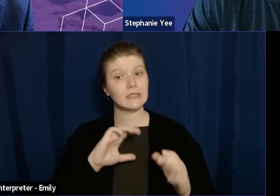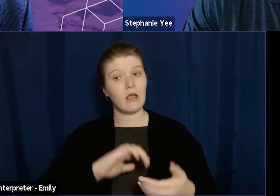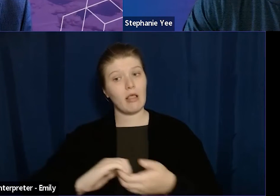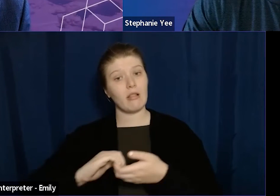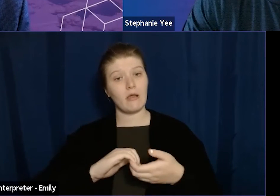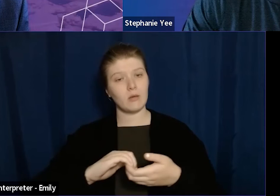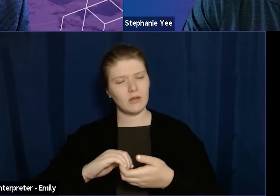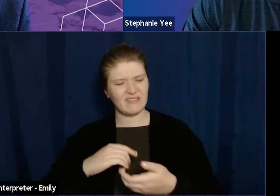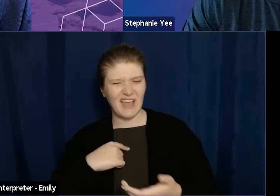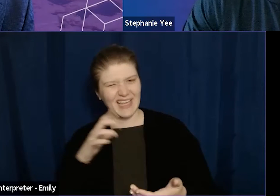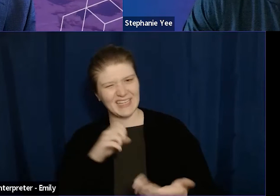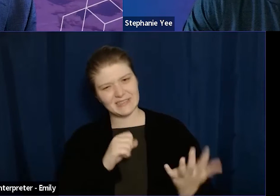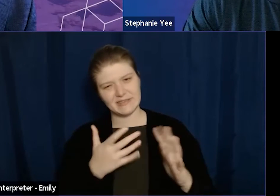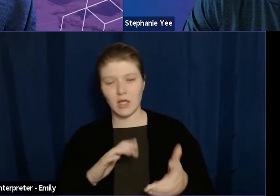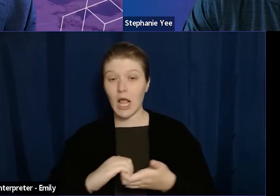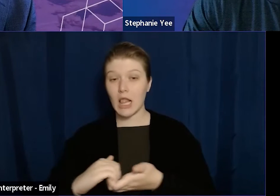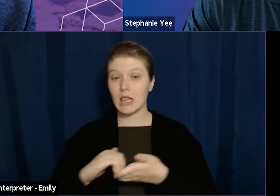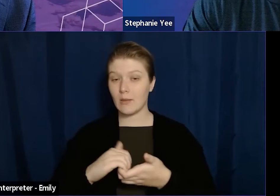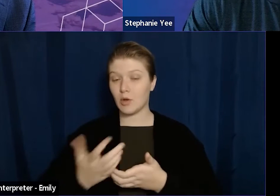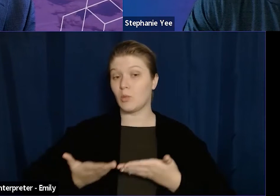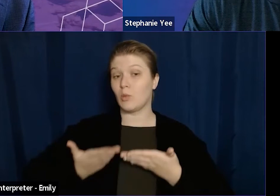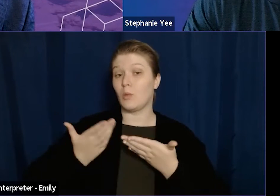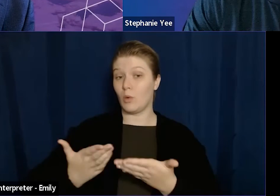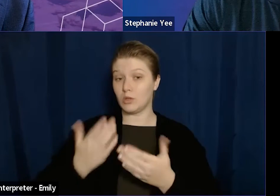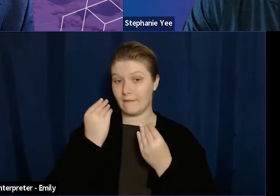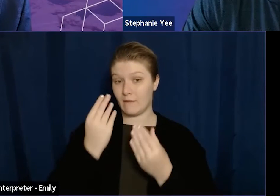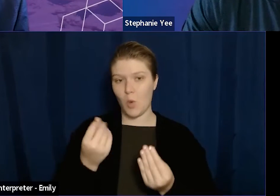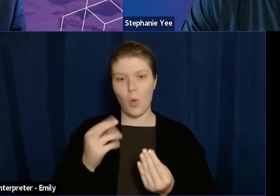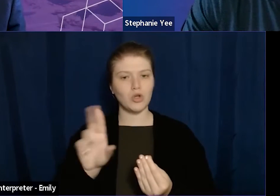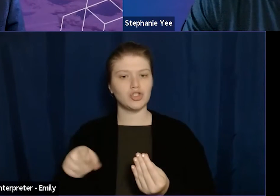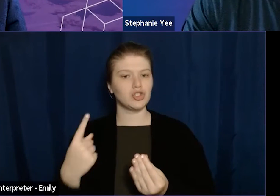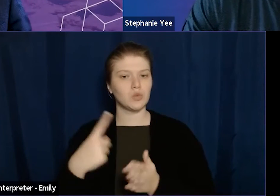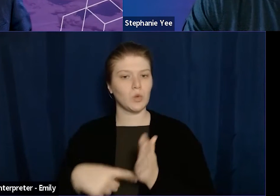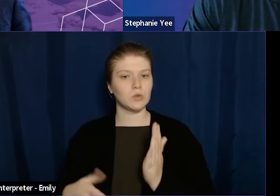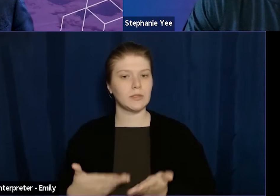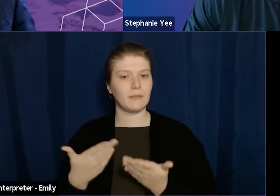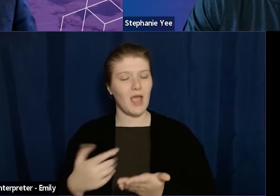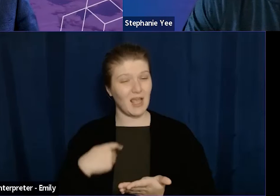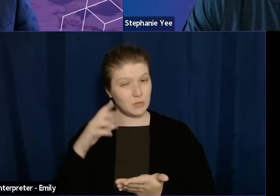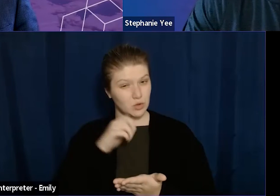I guess it's collaborative proposal information or just what you submitted? If you're I'm assuming this is a question asking